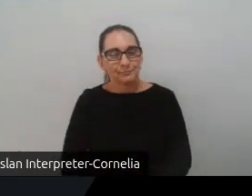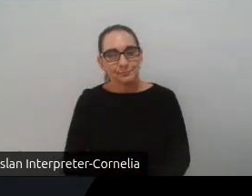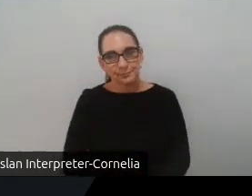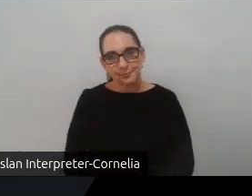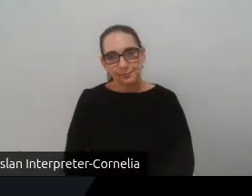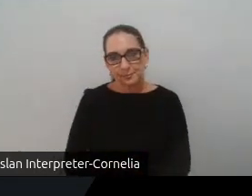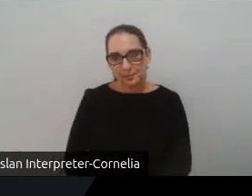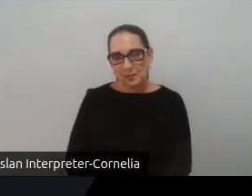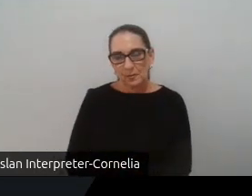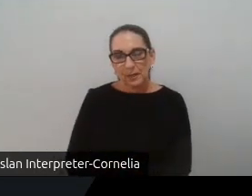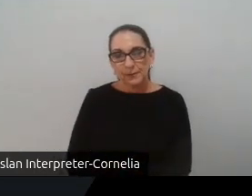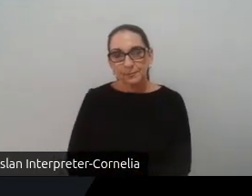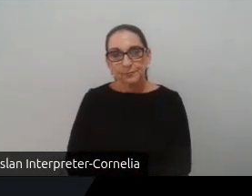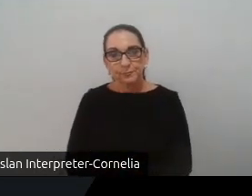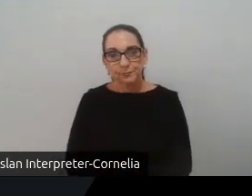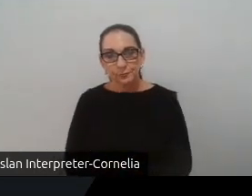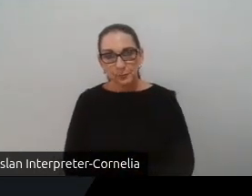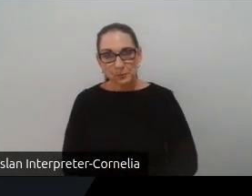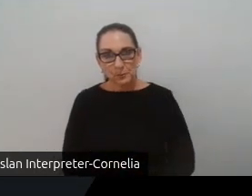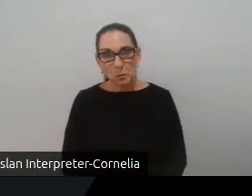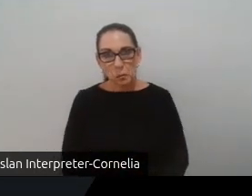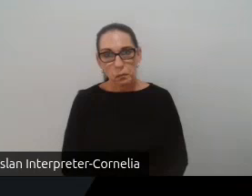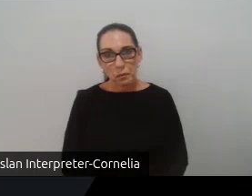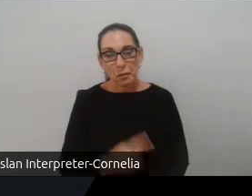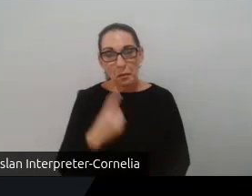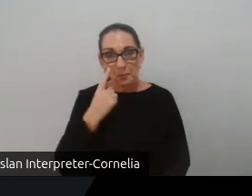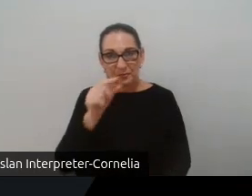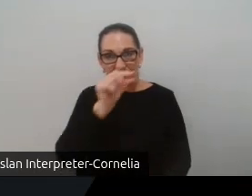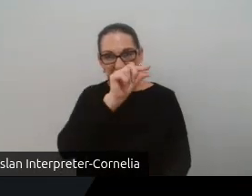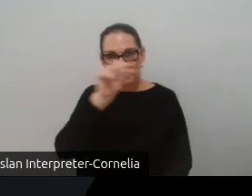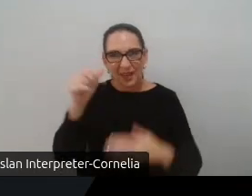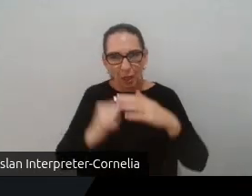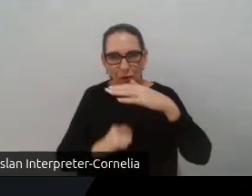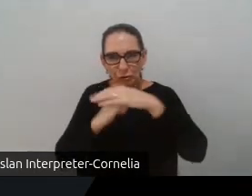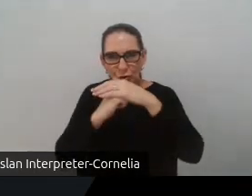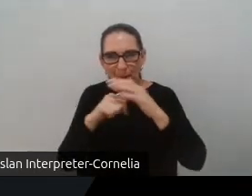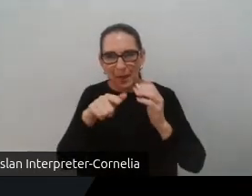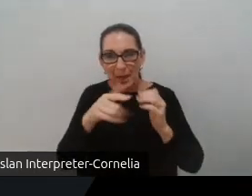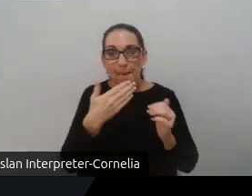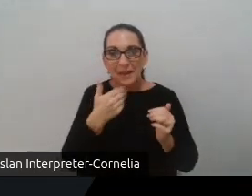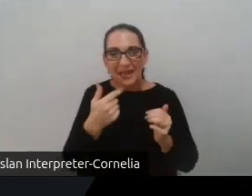Okay. So, as you can see at the top here, please see um please see attach statement. That's the